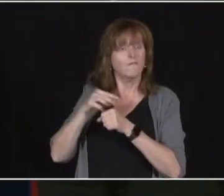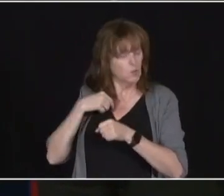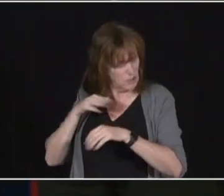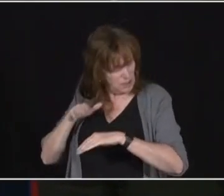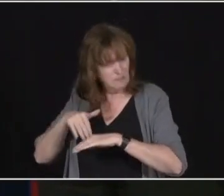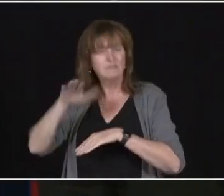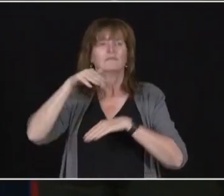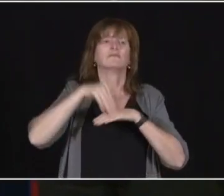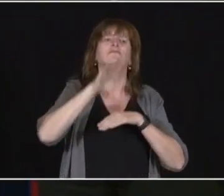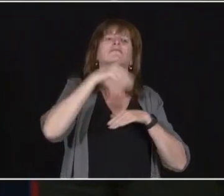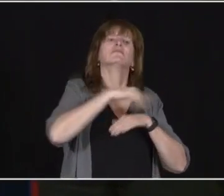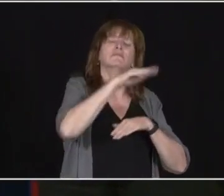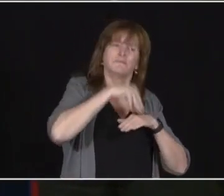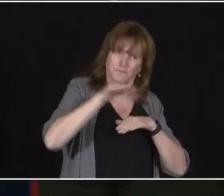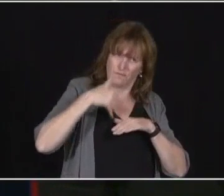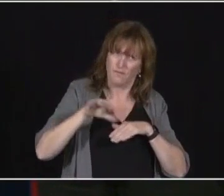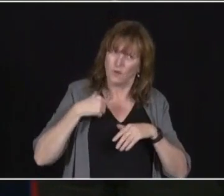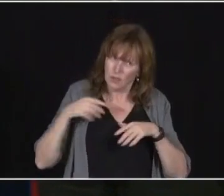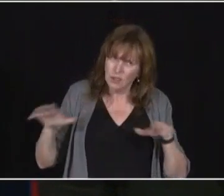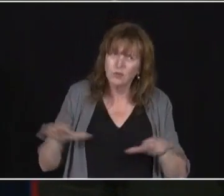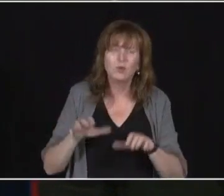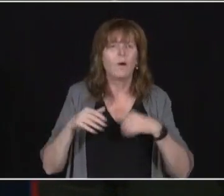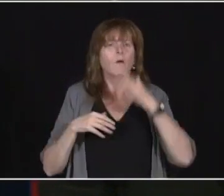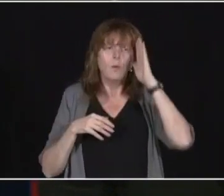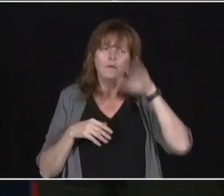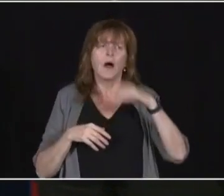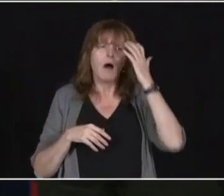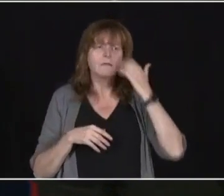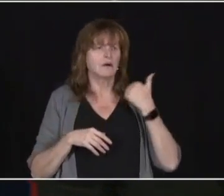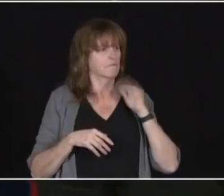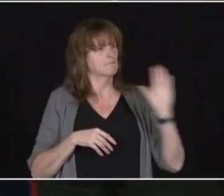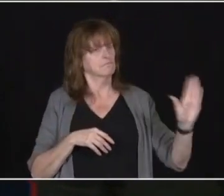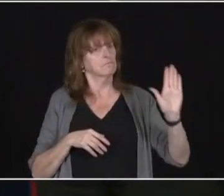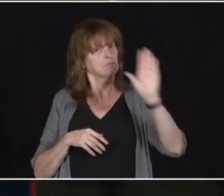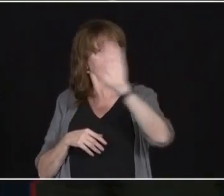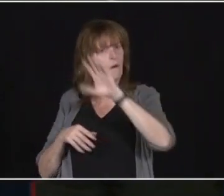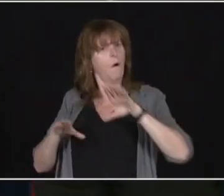for pandemic purposes. But they also have their own suppliers.